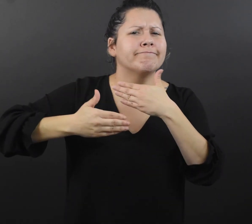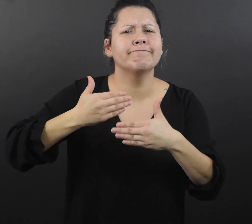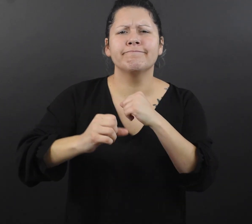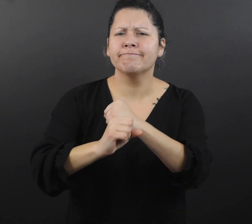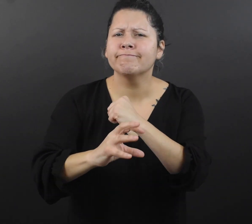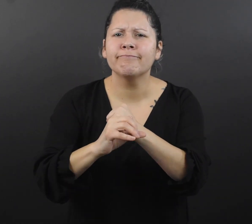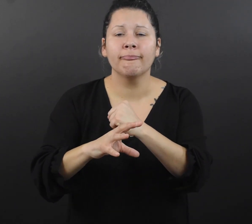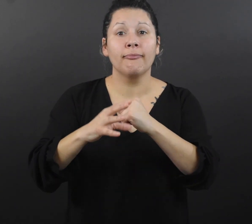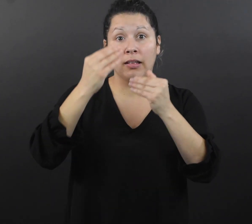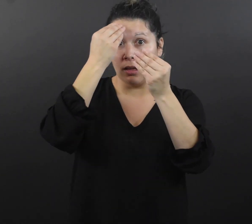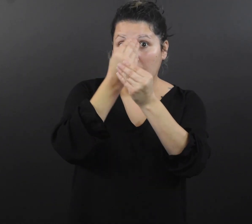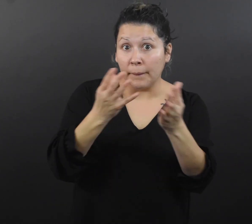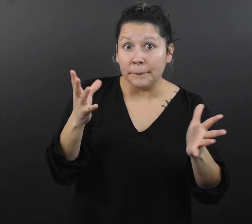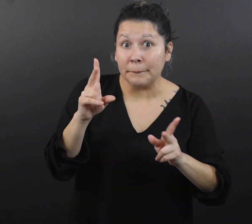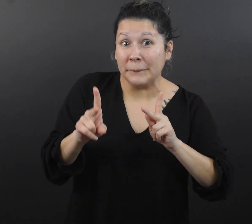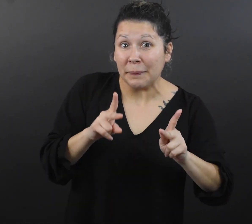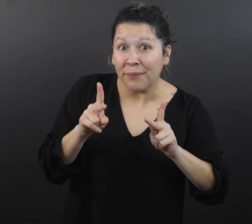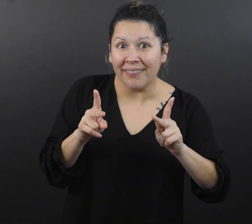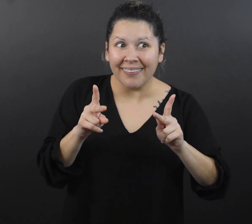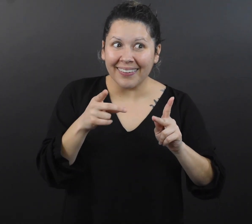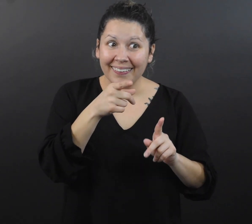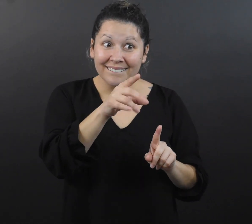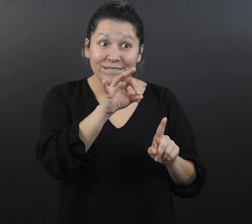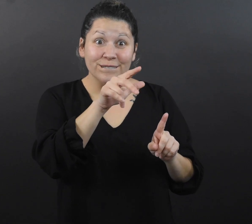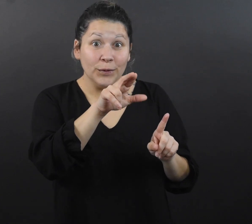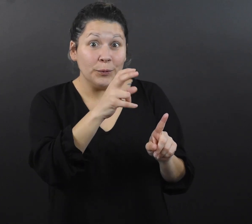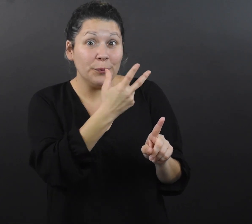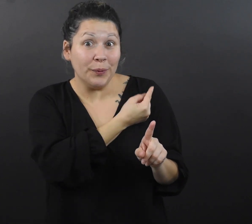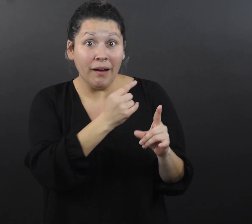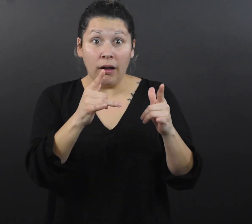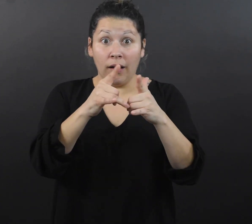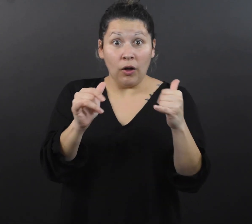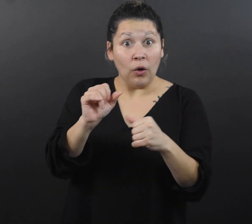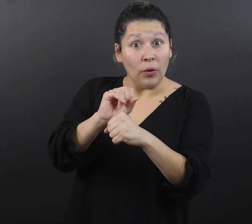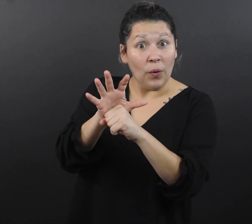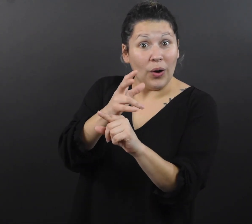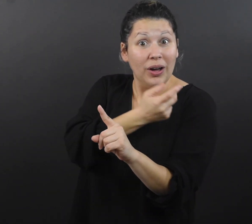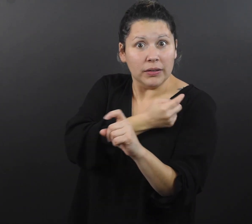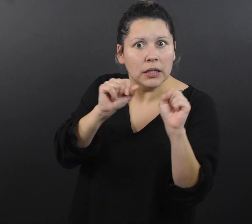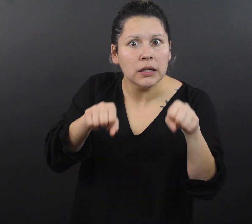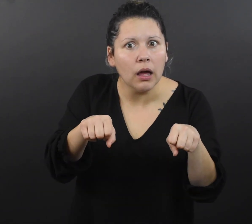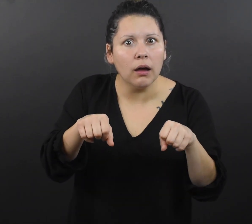to let people know they can get their flu vaccine at the same time as a COVID-19